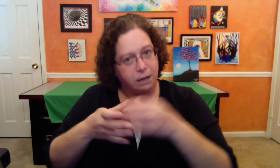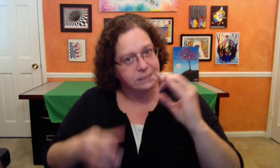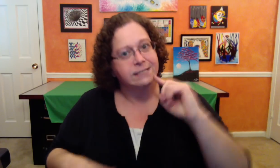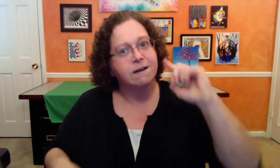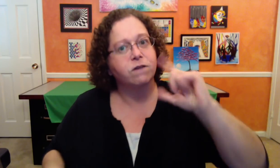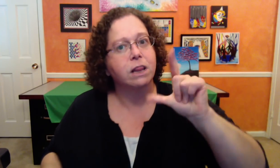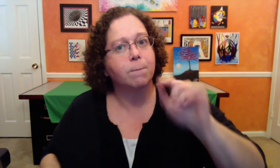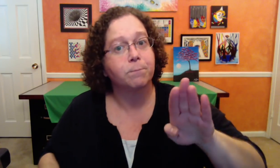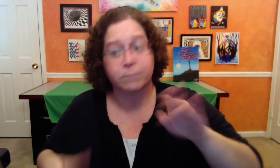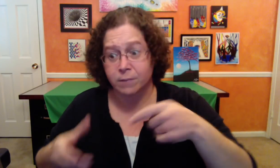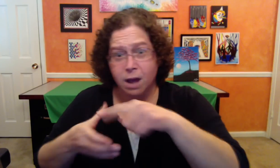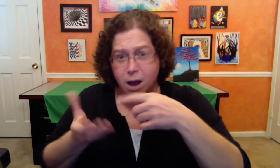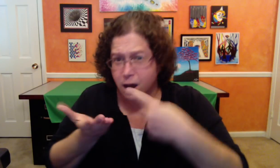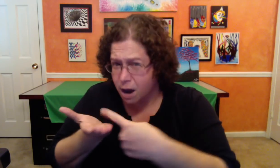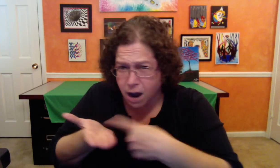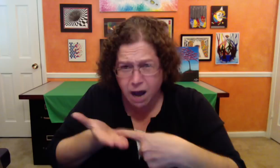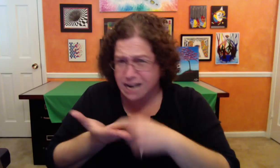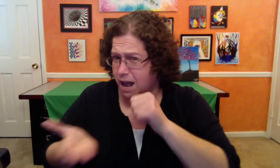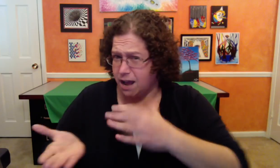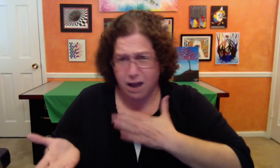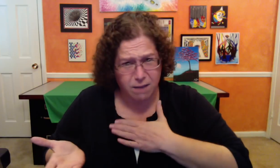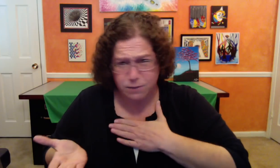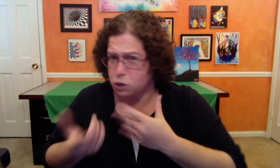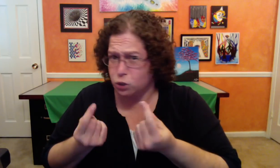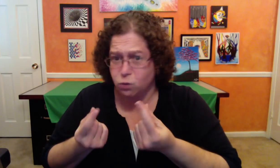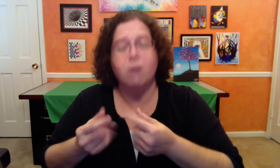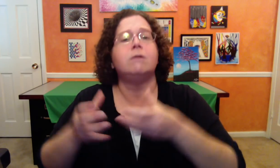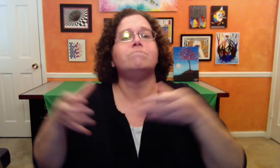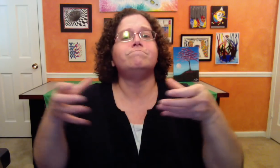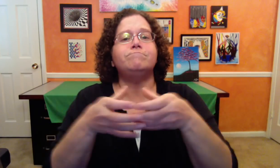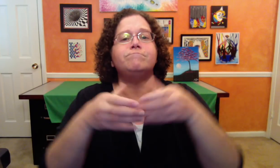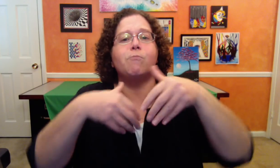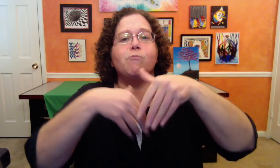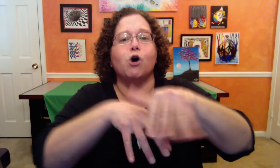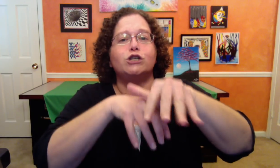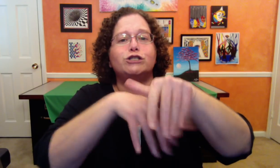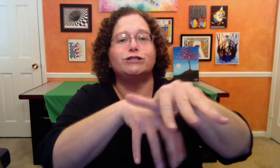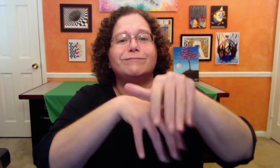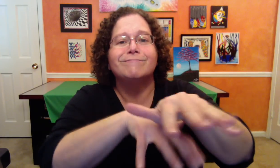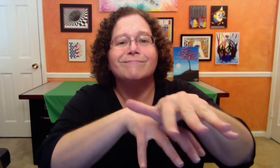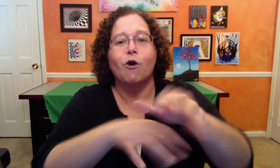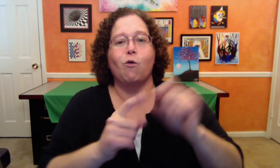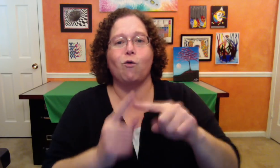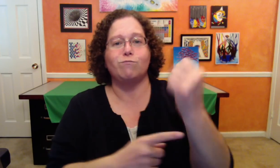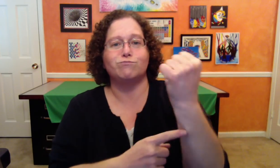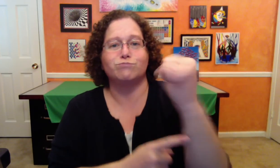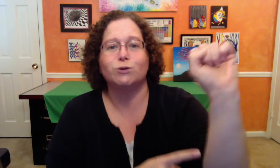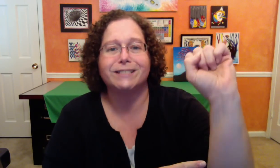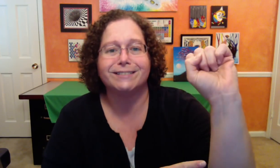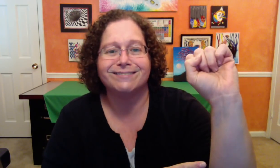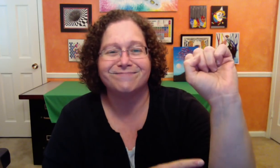Deaf people would meet to discuss about issues that they are not happy about, then they marched and protested!